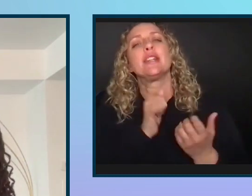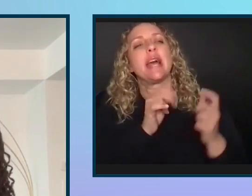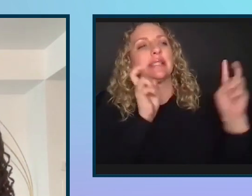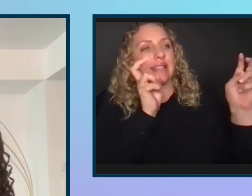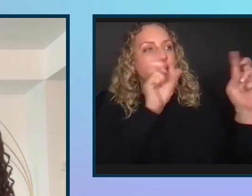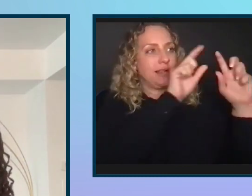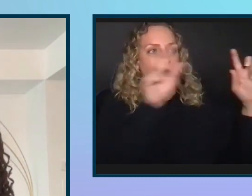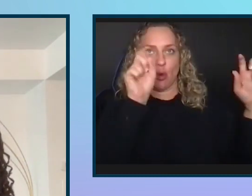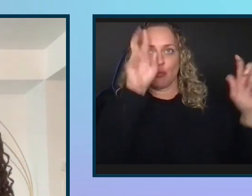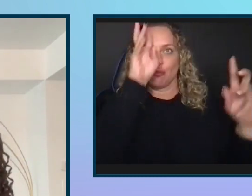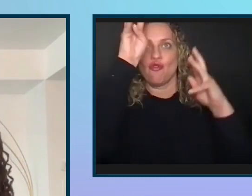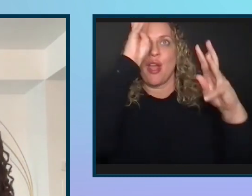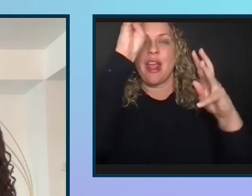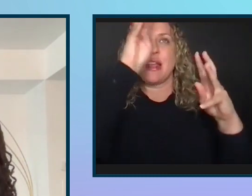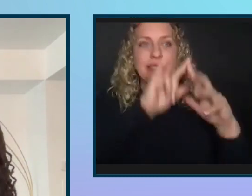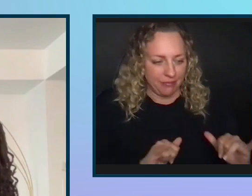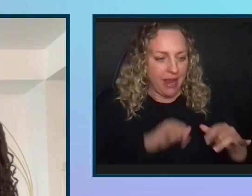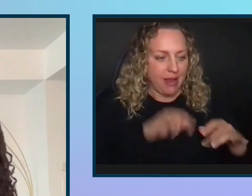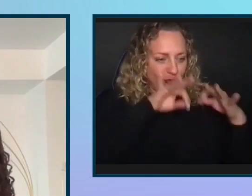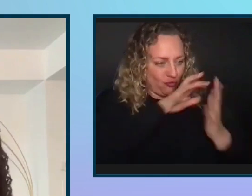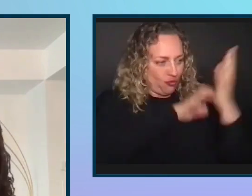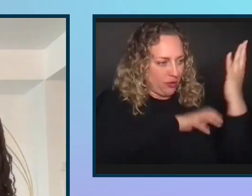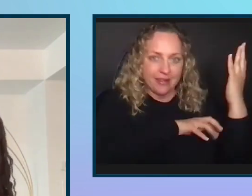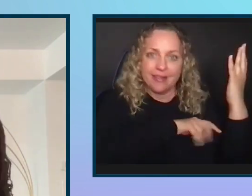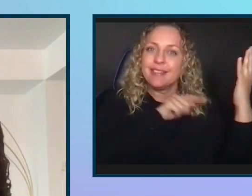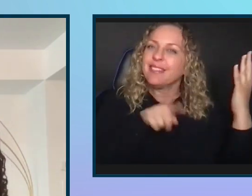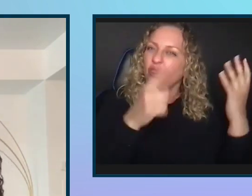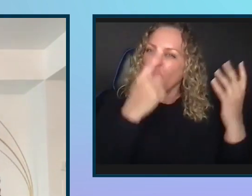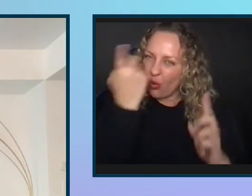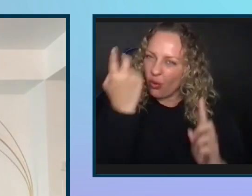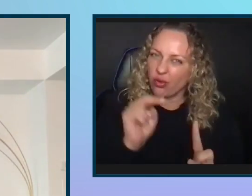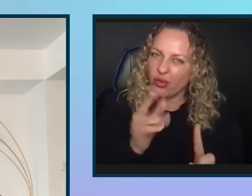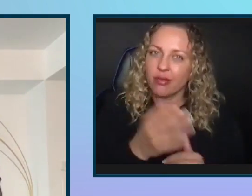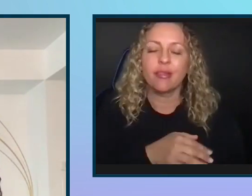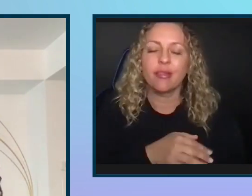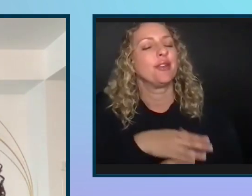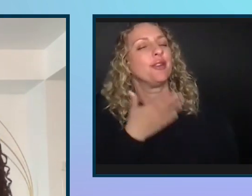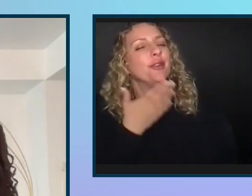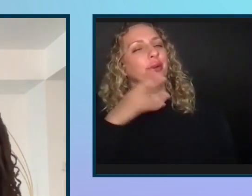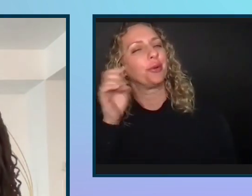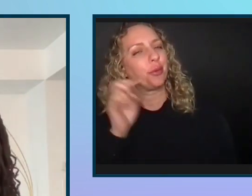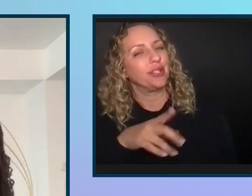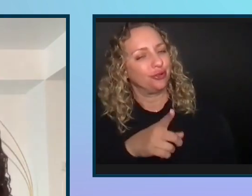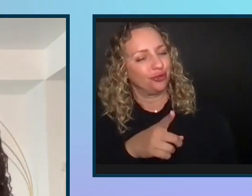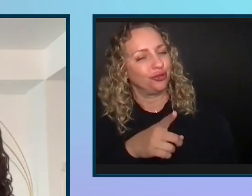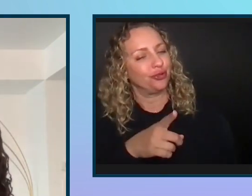but at the same time, descriptive, do you have thoughts around that? That's a really good question. So I've definitely encountered articles like that,